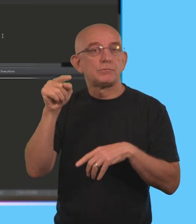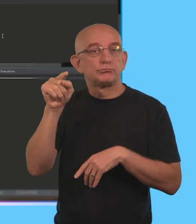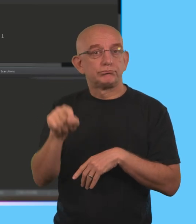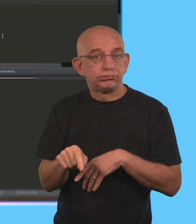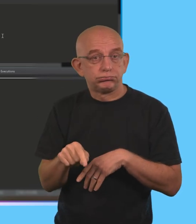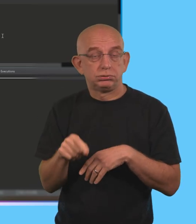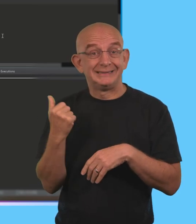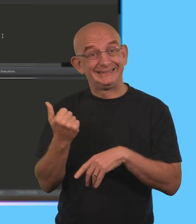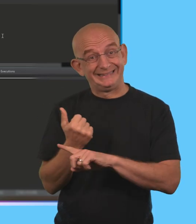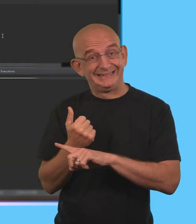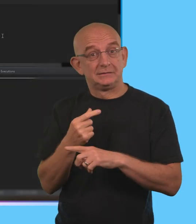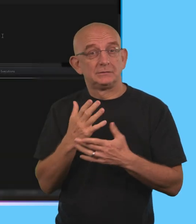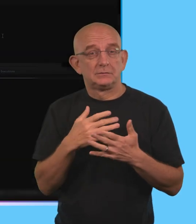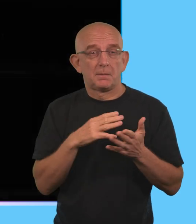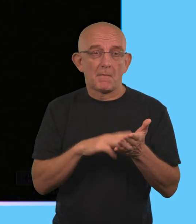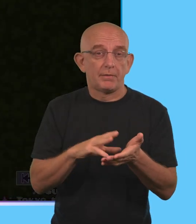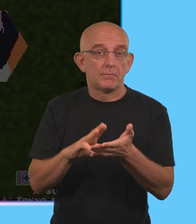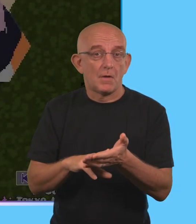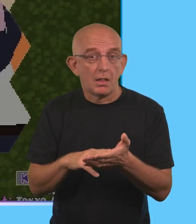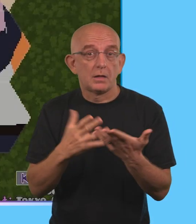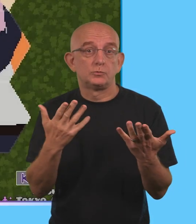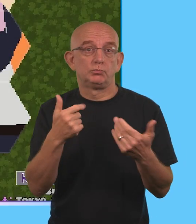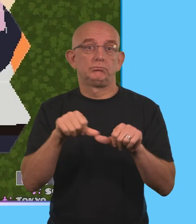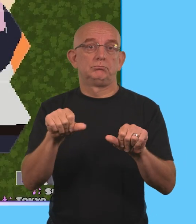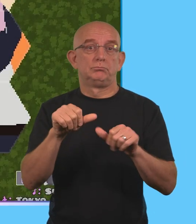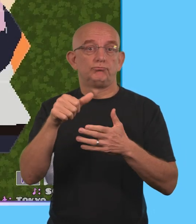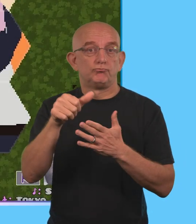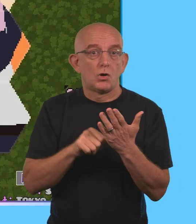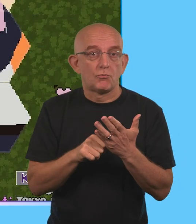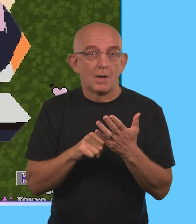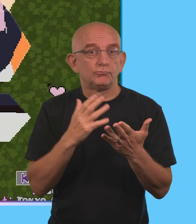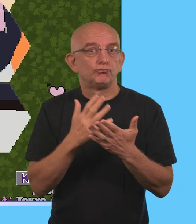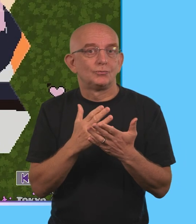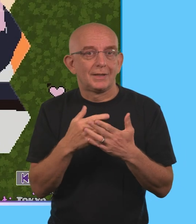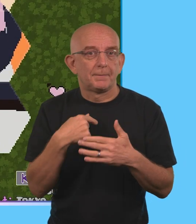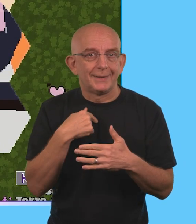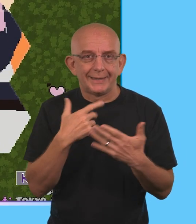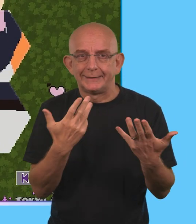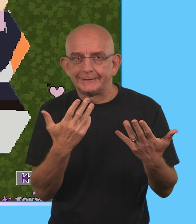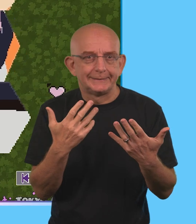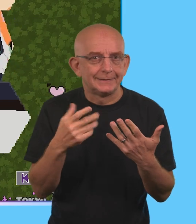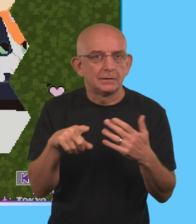It took me months, if not years, to get good at programming like this, and I haven't really found a way to make art hands free,